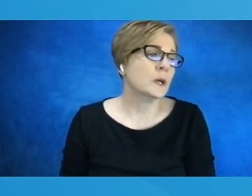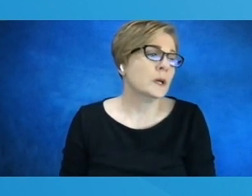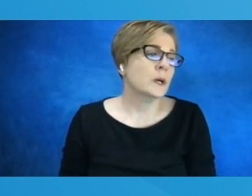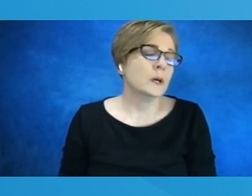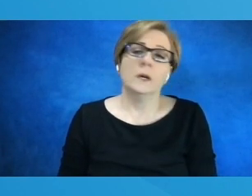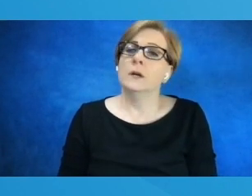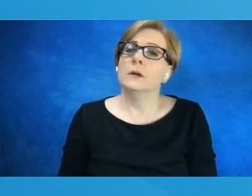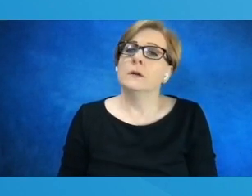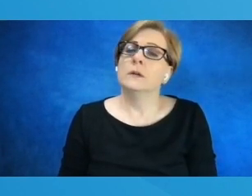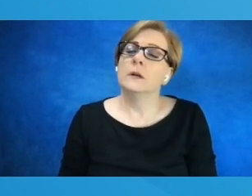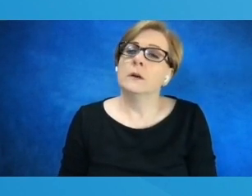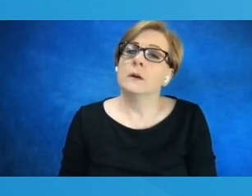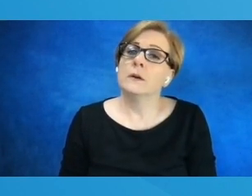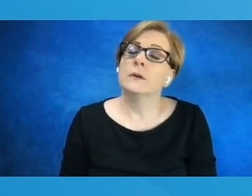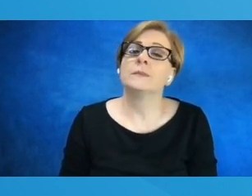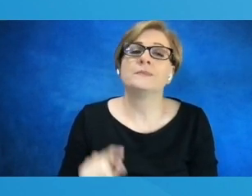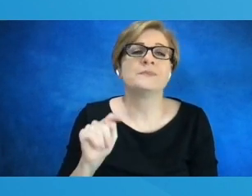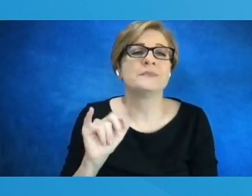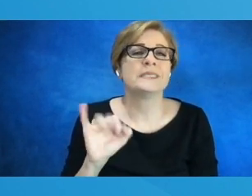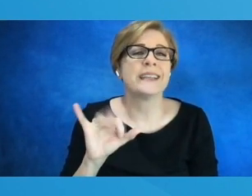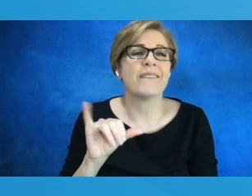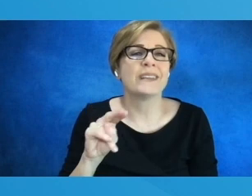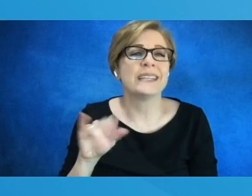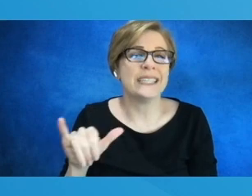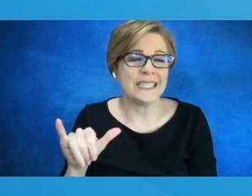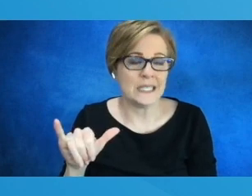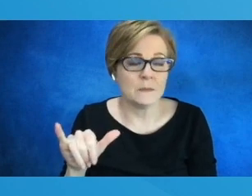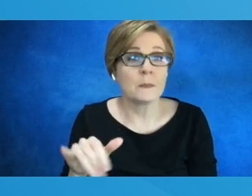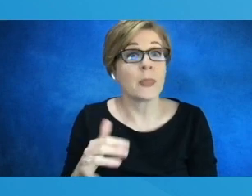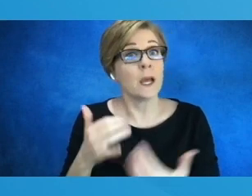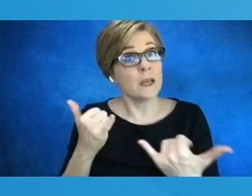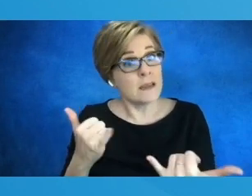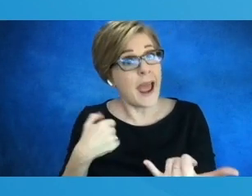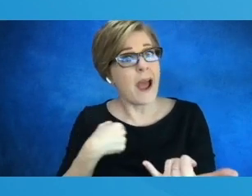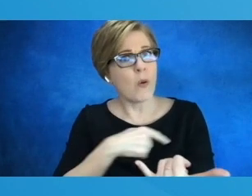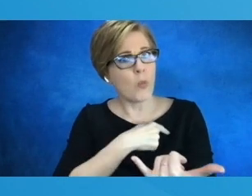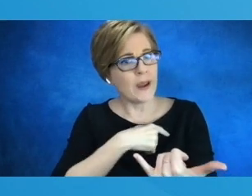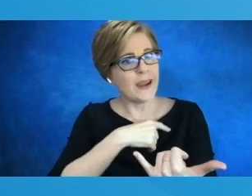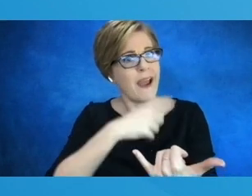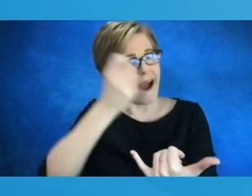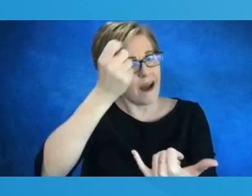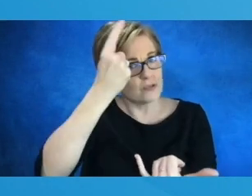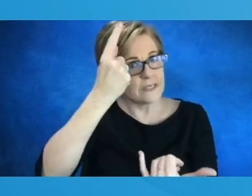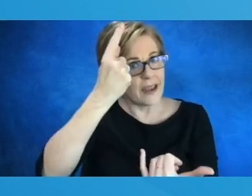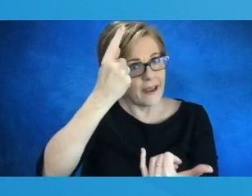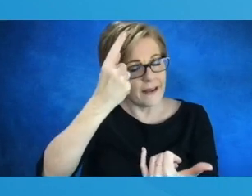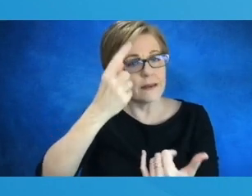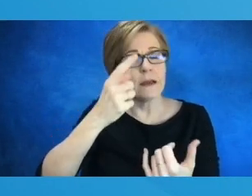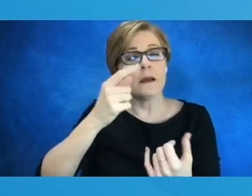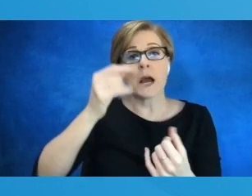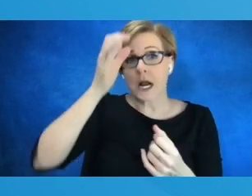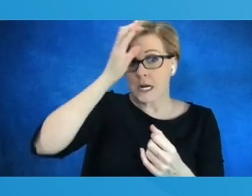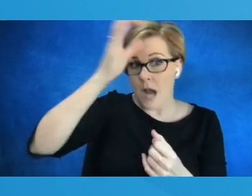So, now that we have a little bit more understanding of the source material where Bradford found